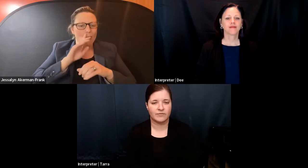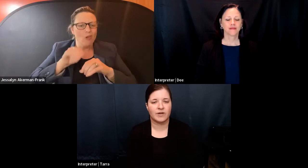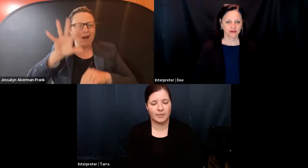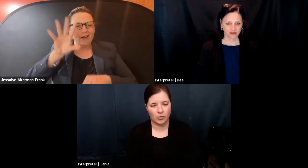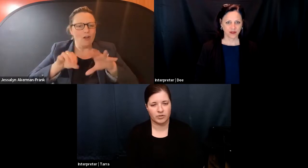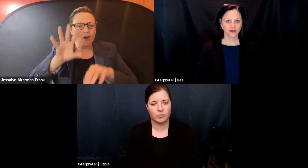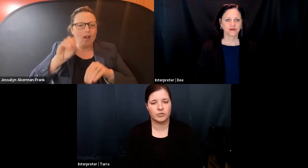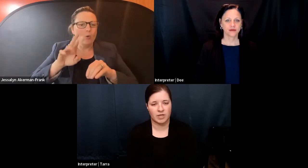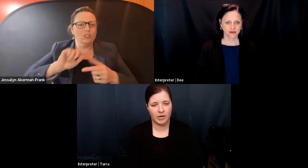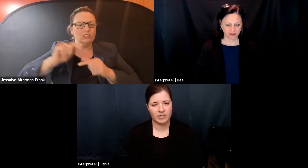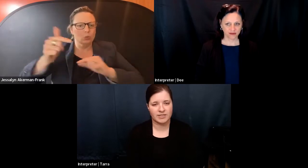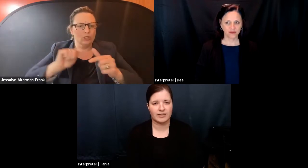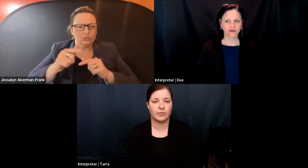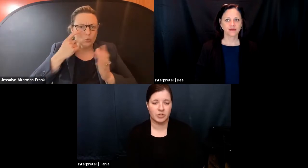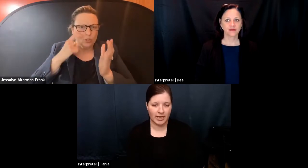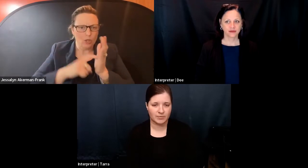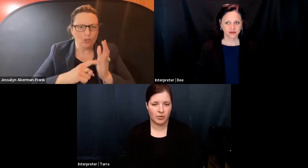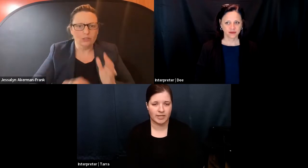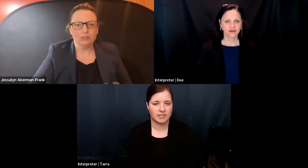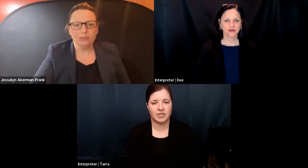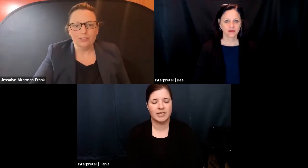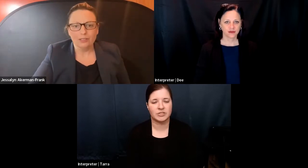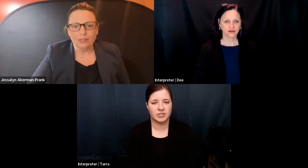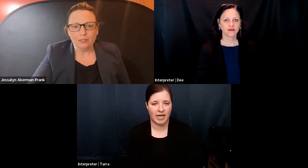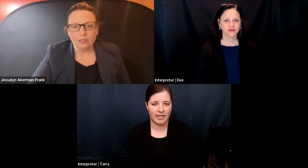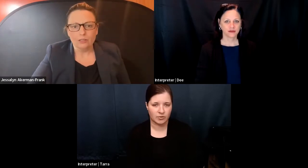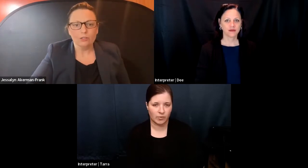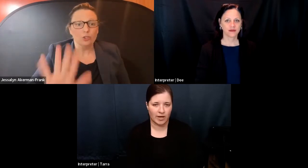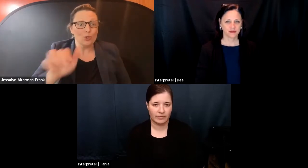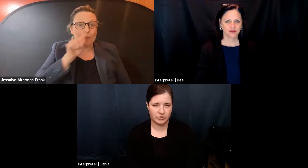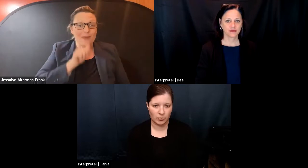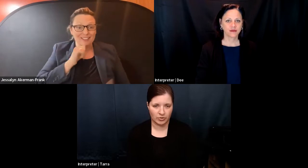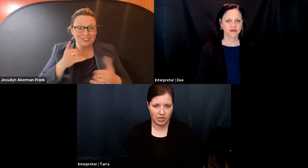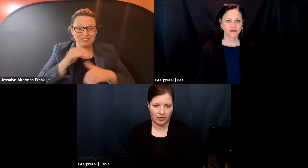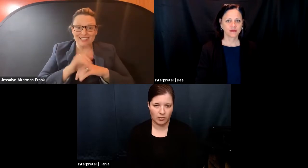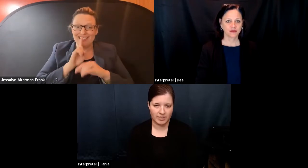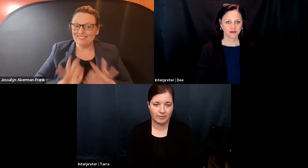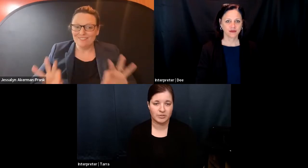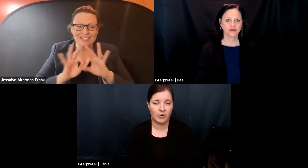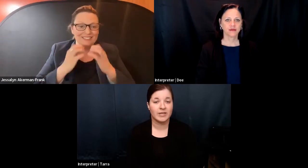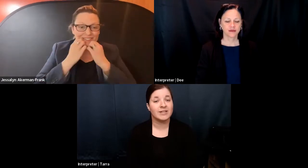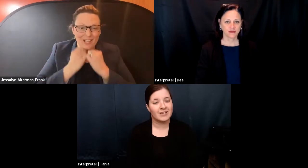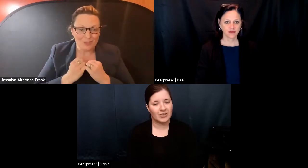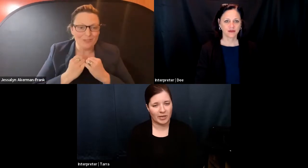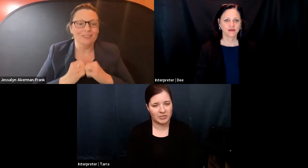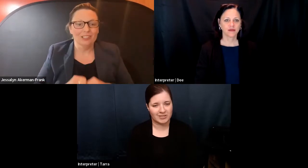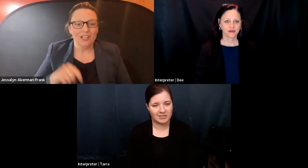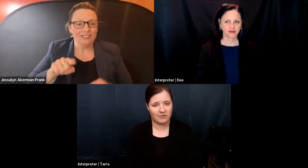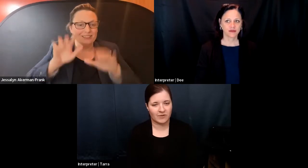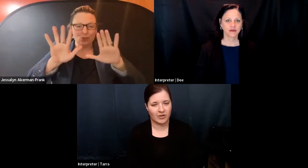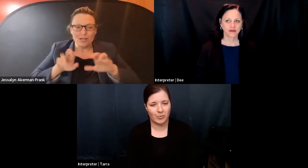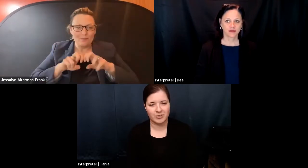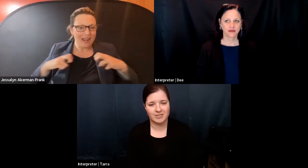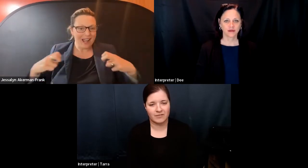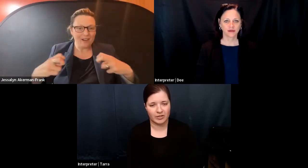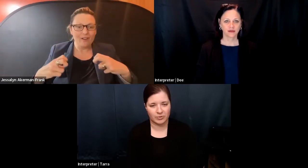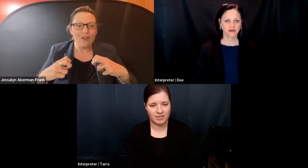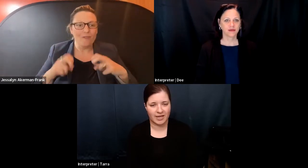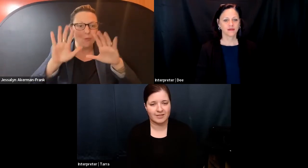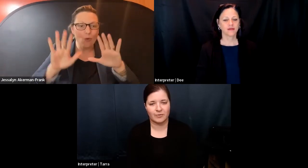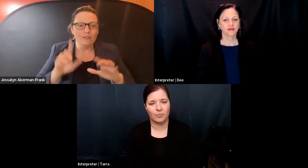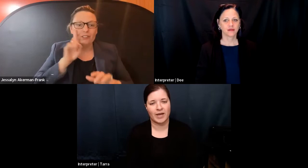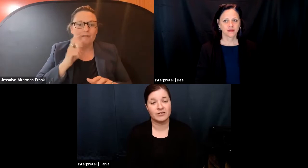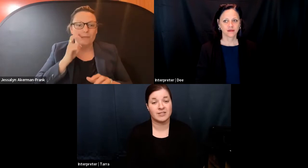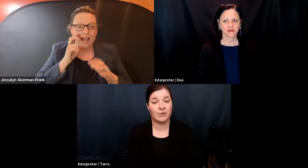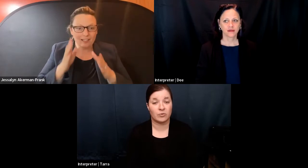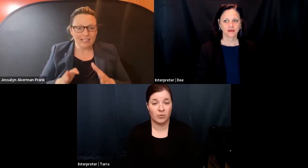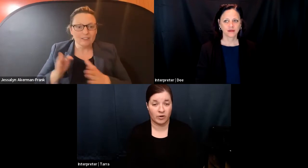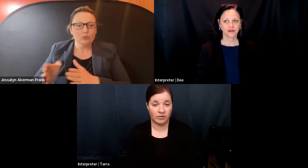You'll notice we will spotlight the panelists one by one, also we will be spotlighting the interpreters, and you